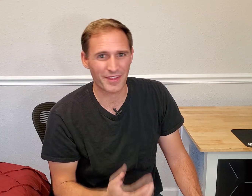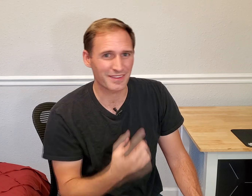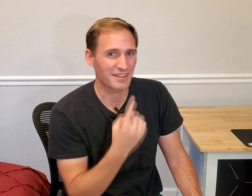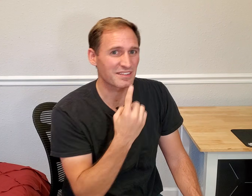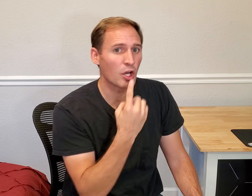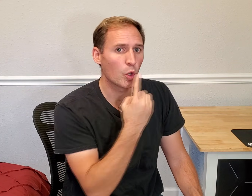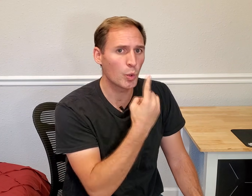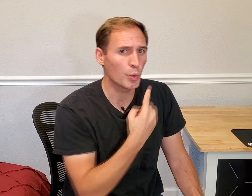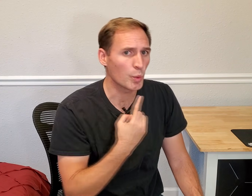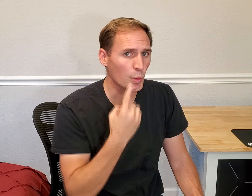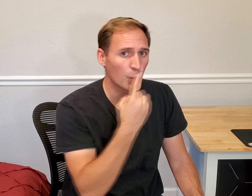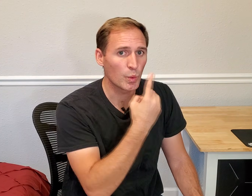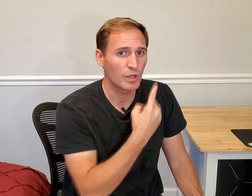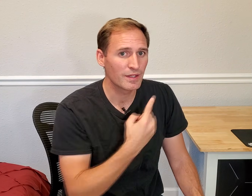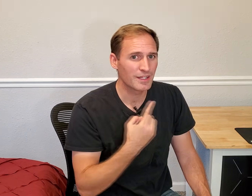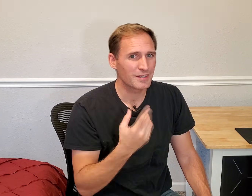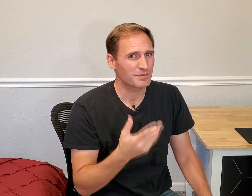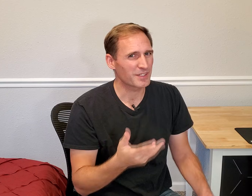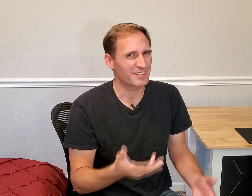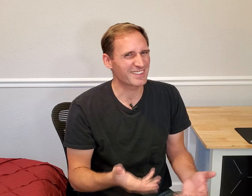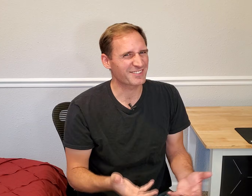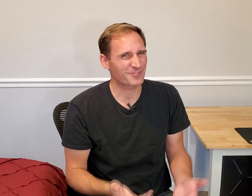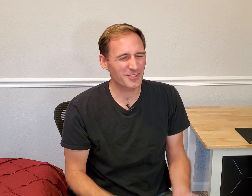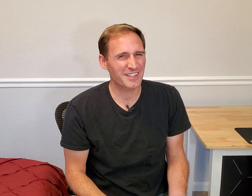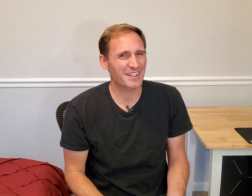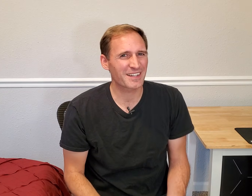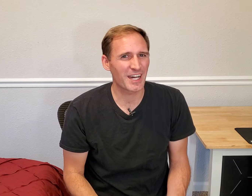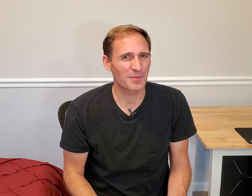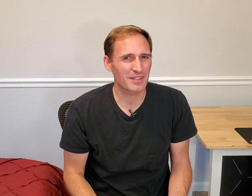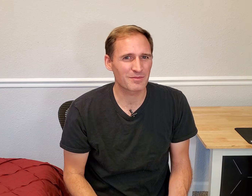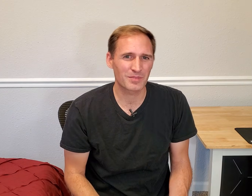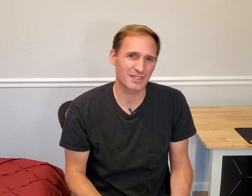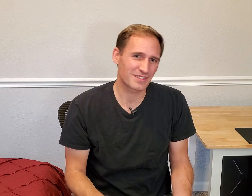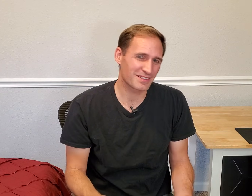like this. Who? But it's really not common but just